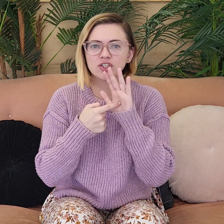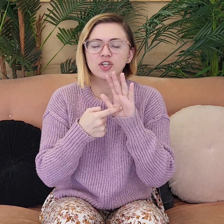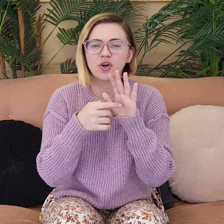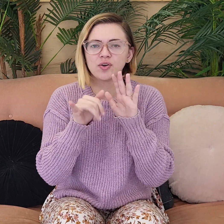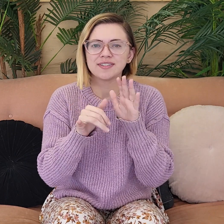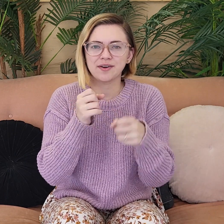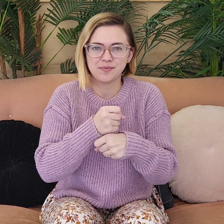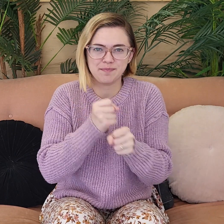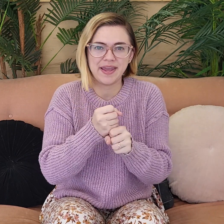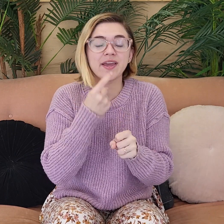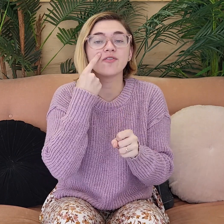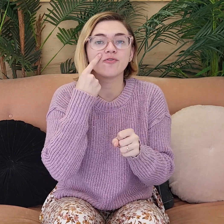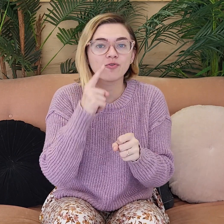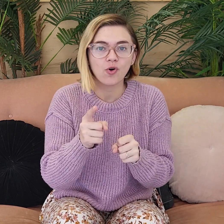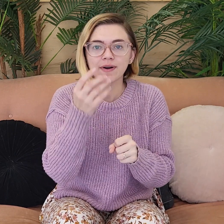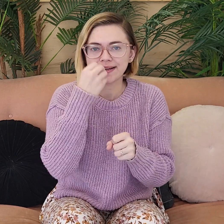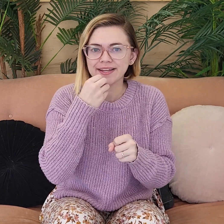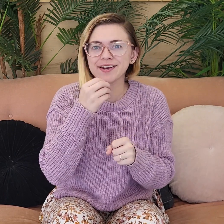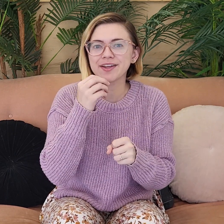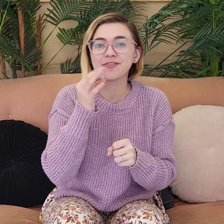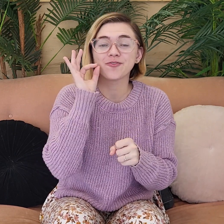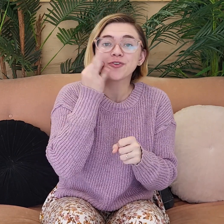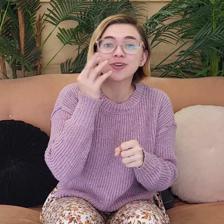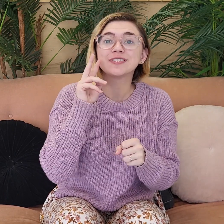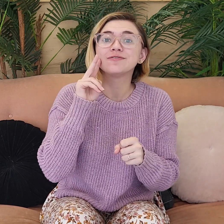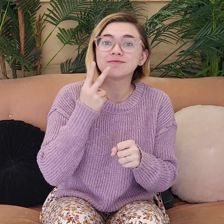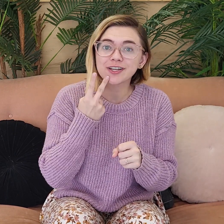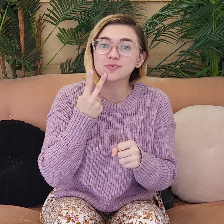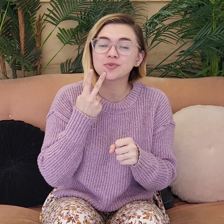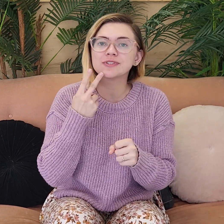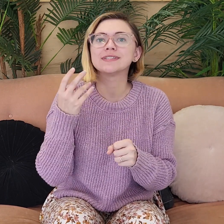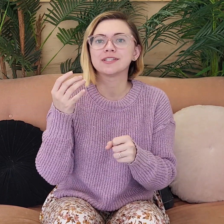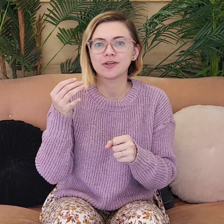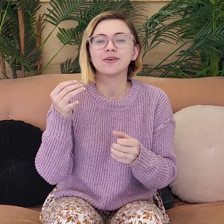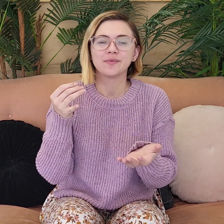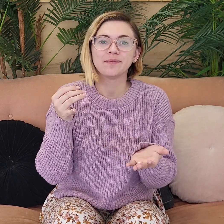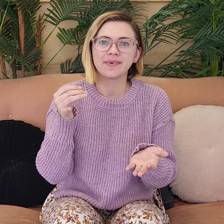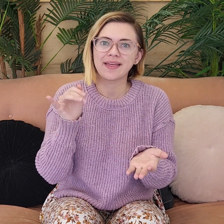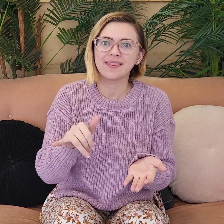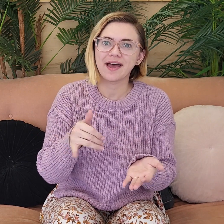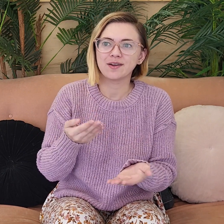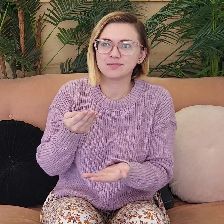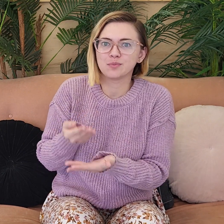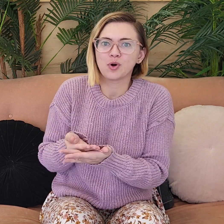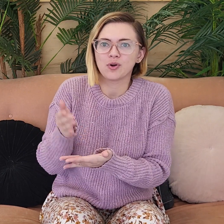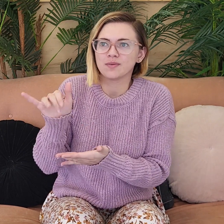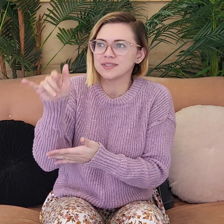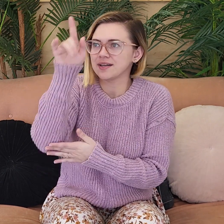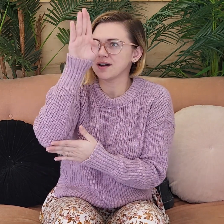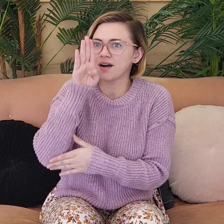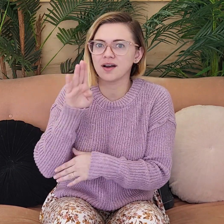The way that they're made, it shows that it's made for eating fruits and vegetables. And that